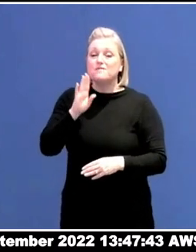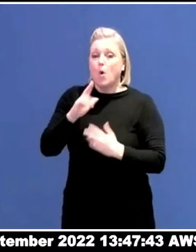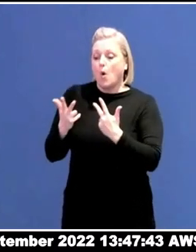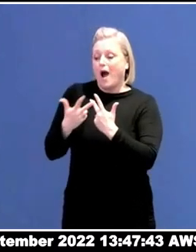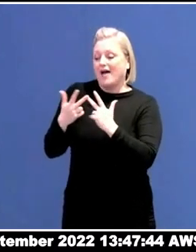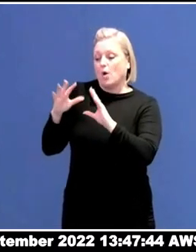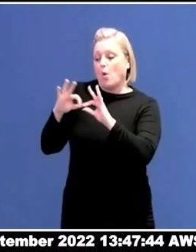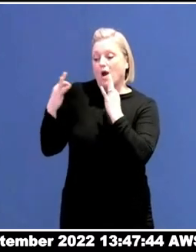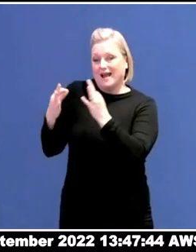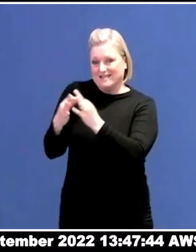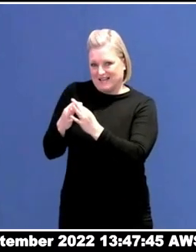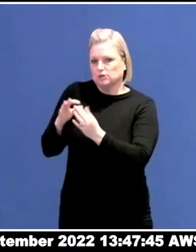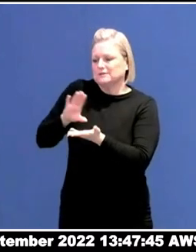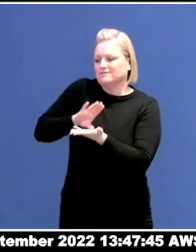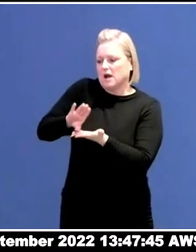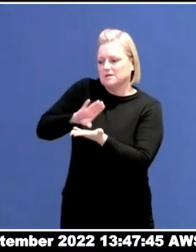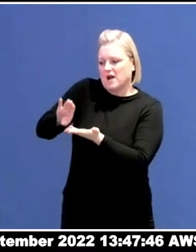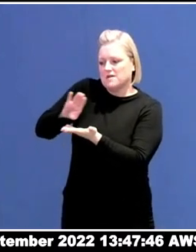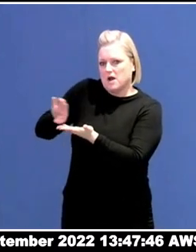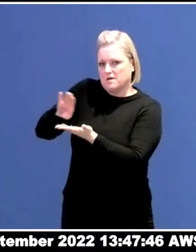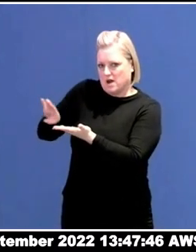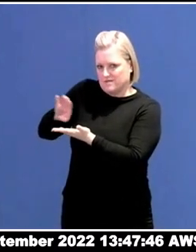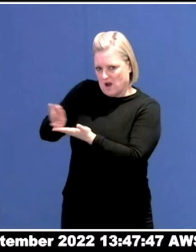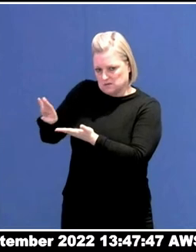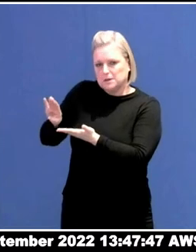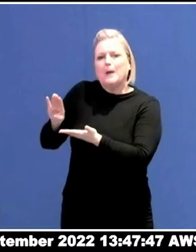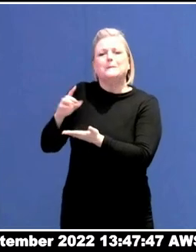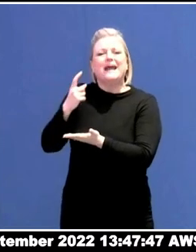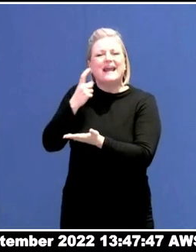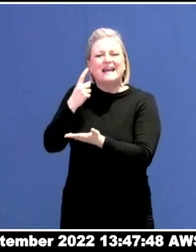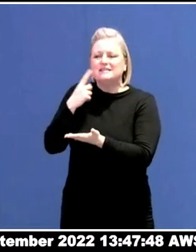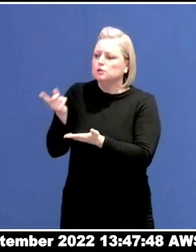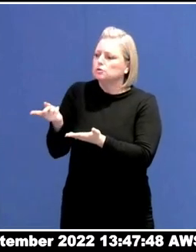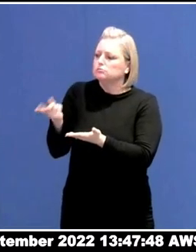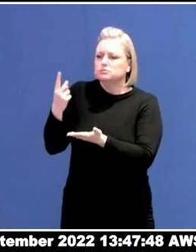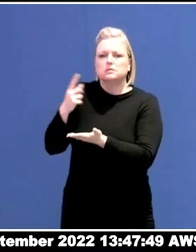that, you need to have Aboriginal and Torres Strait Islander practitioners assessing the